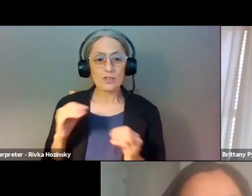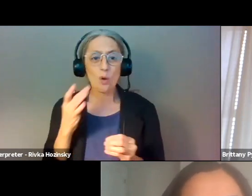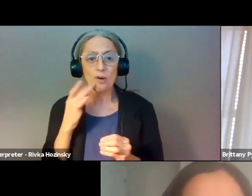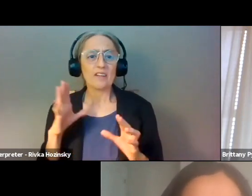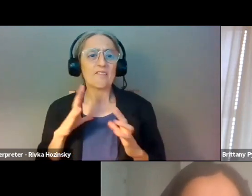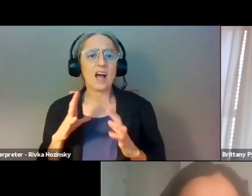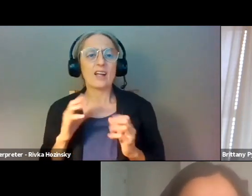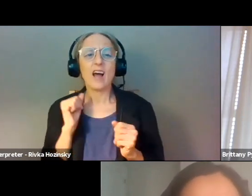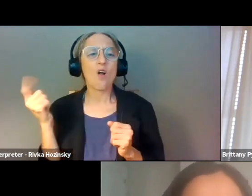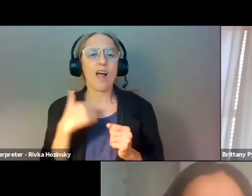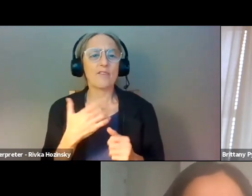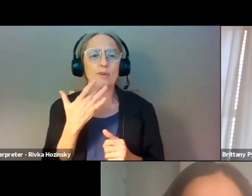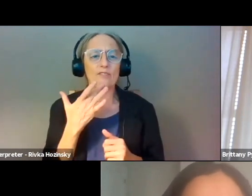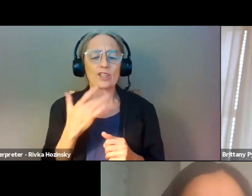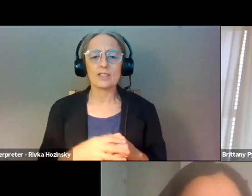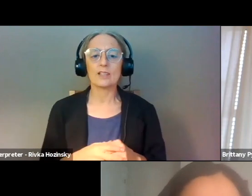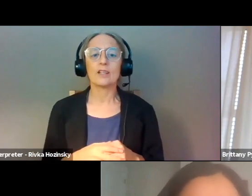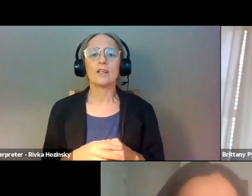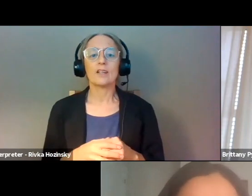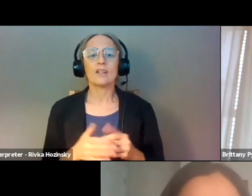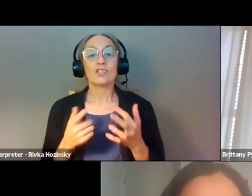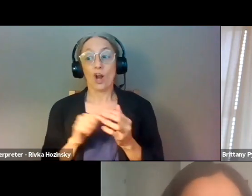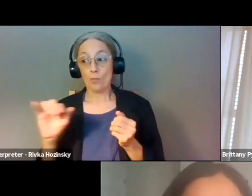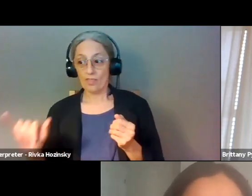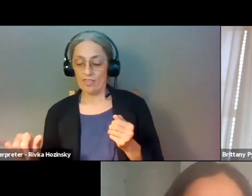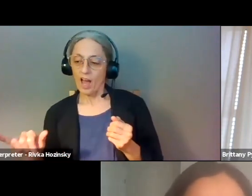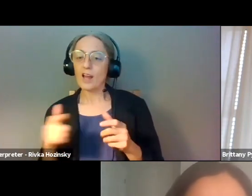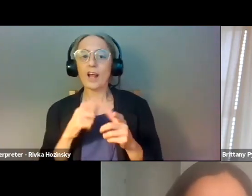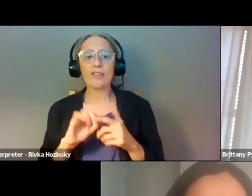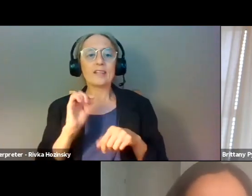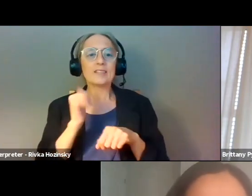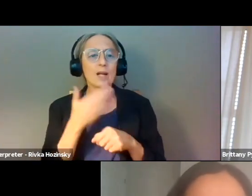But start there and then build a relationship with those service providers.